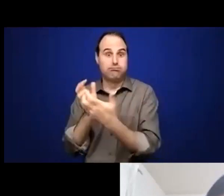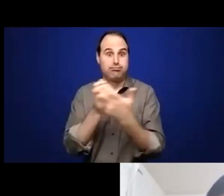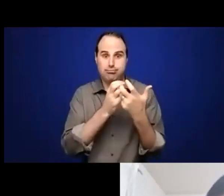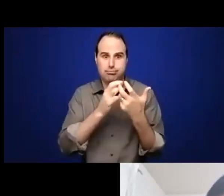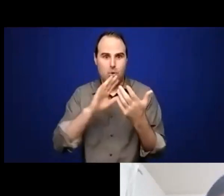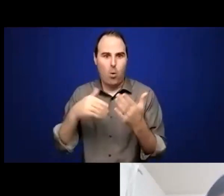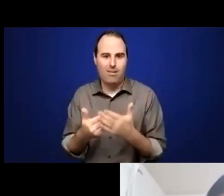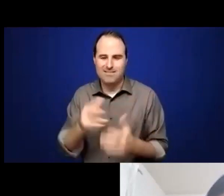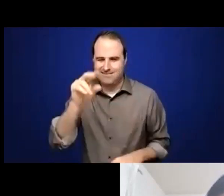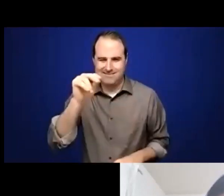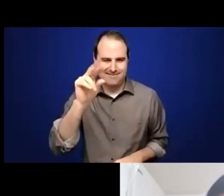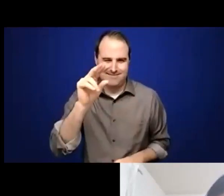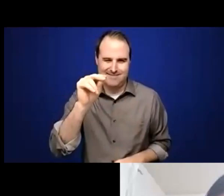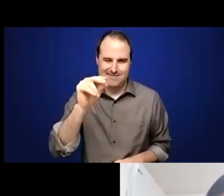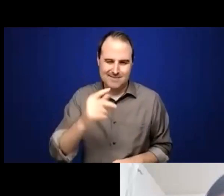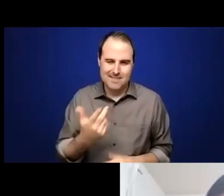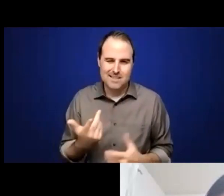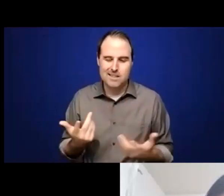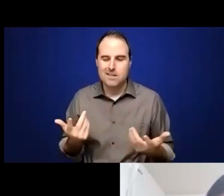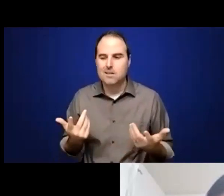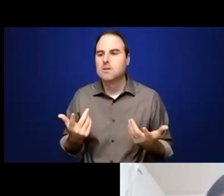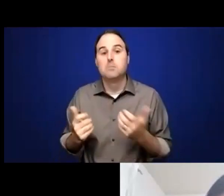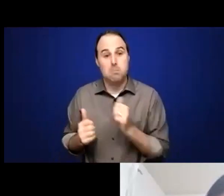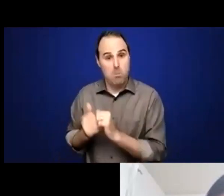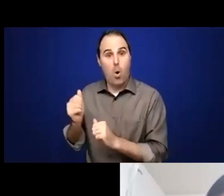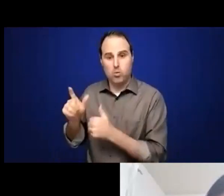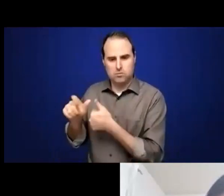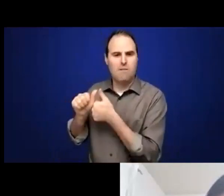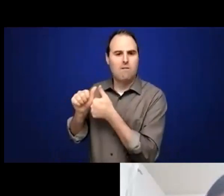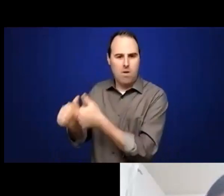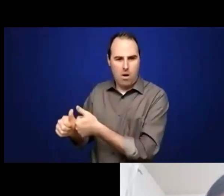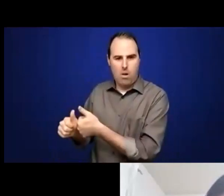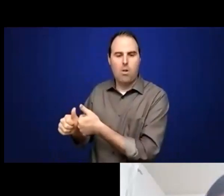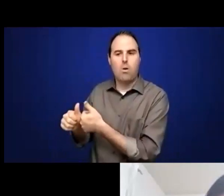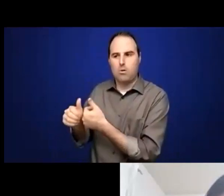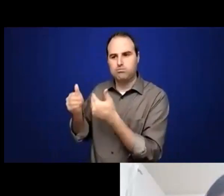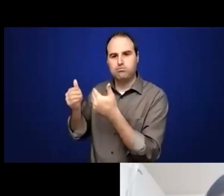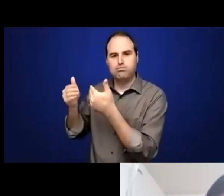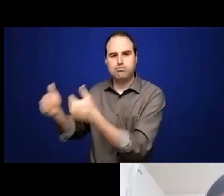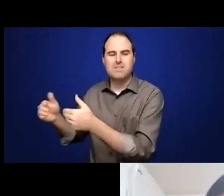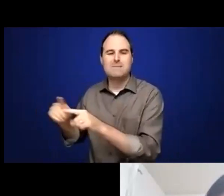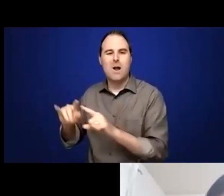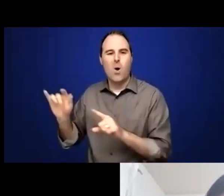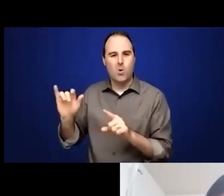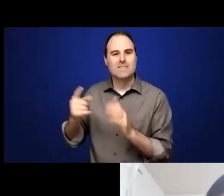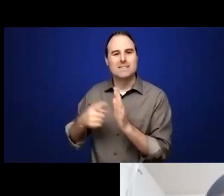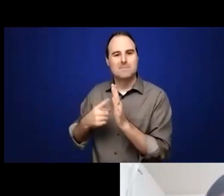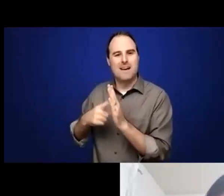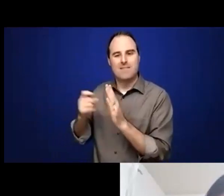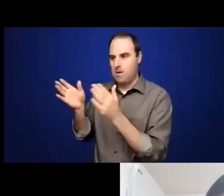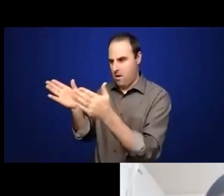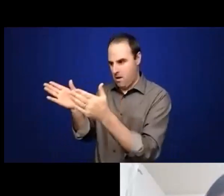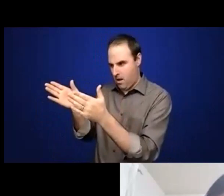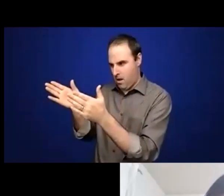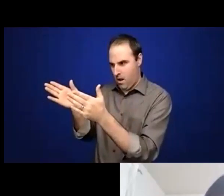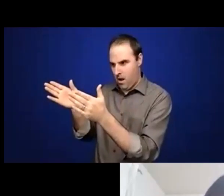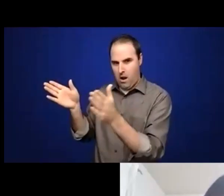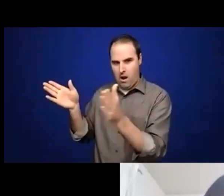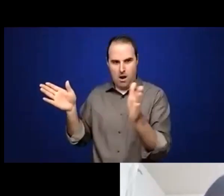So yeah, I think you go with the majority, but also just sometimes take a larger lens view to see where those opinions are coming from.